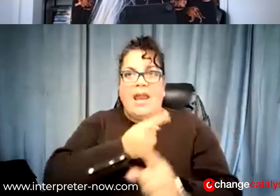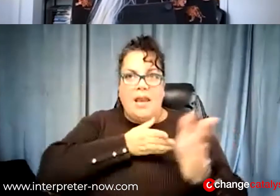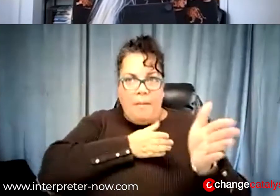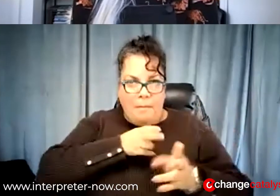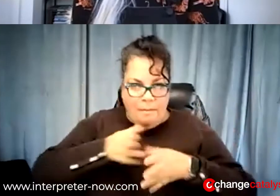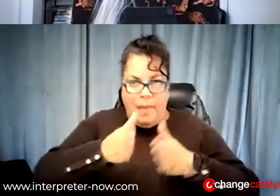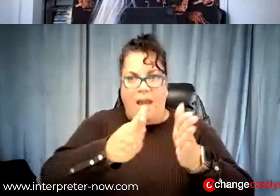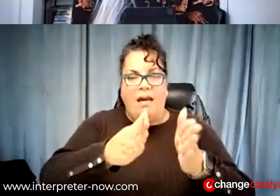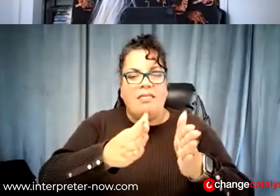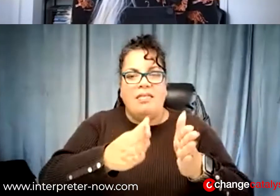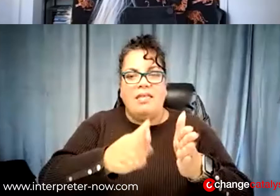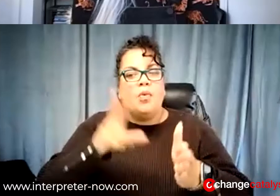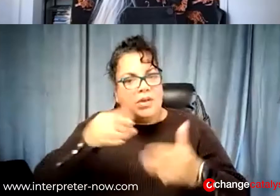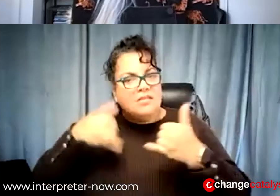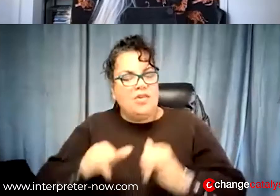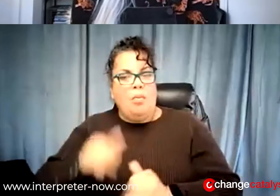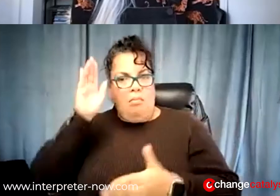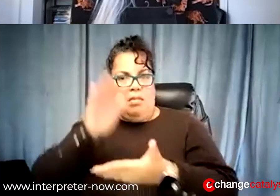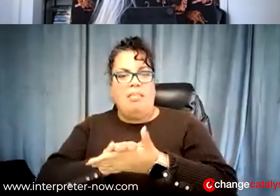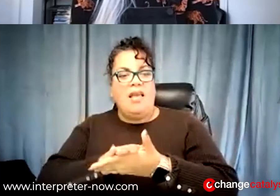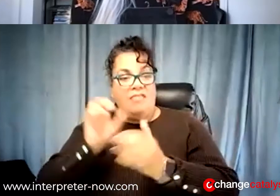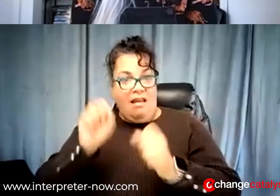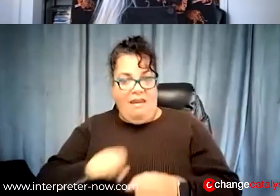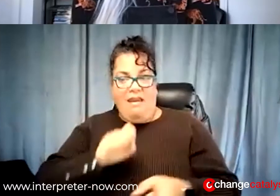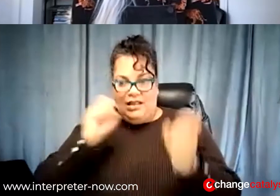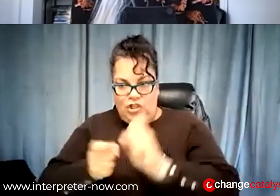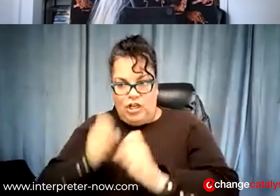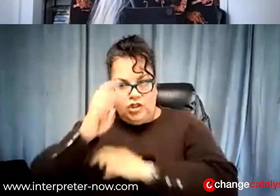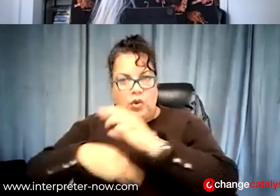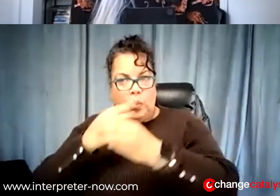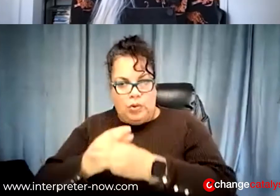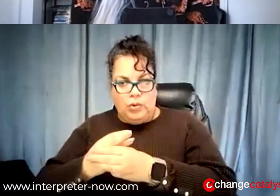and still believe that that can change the world and the change that so many of us are